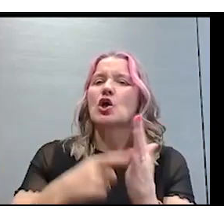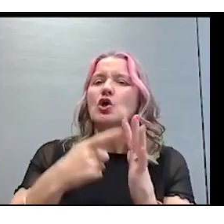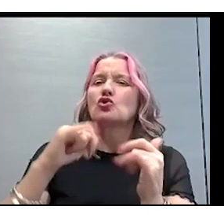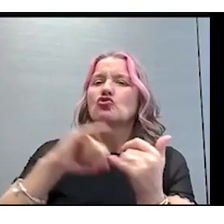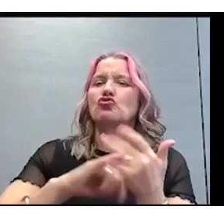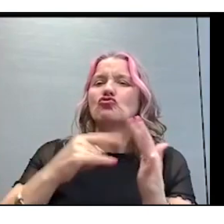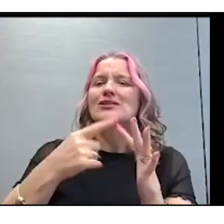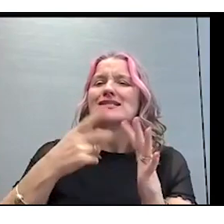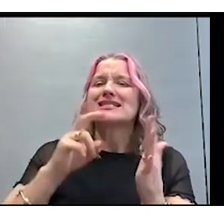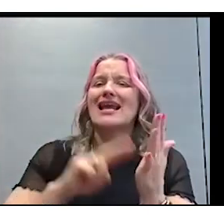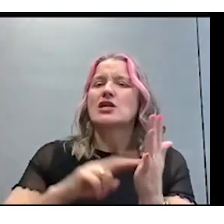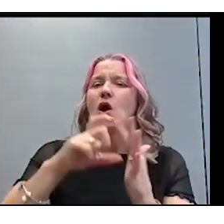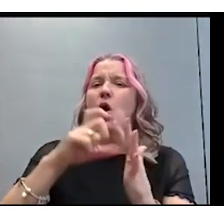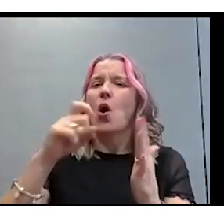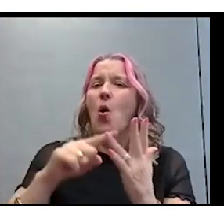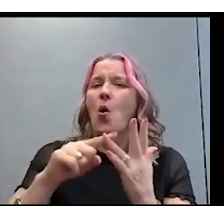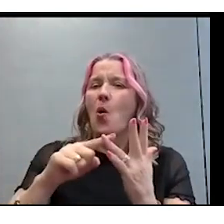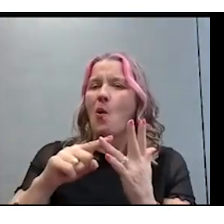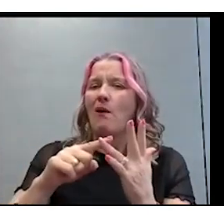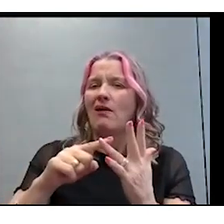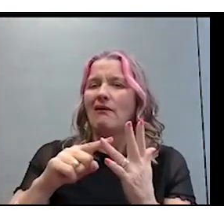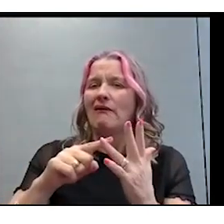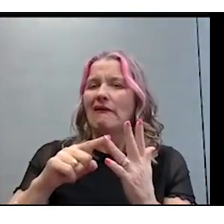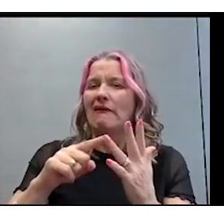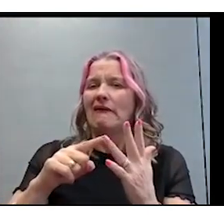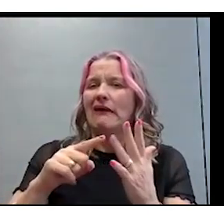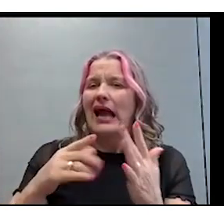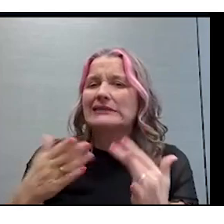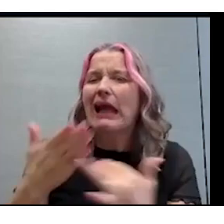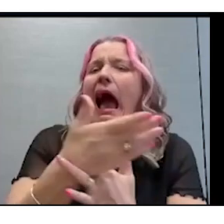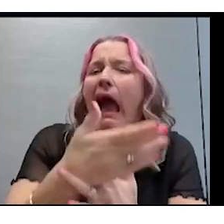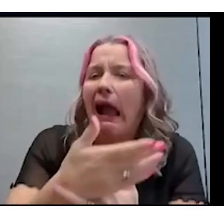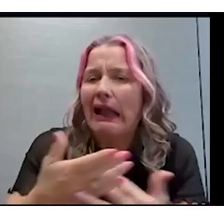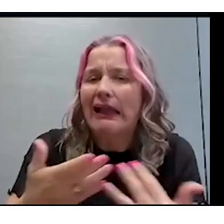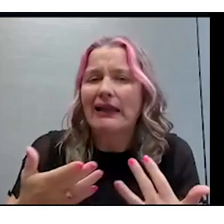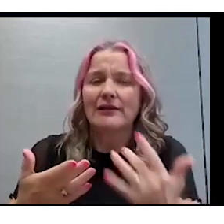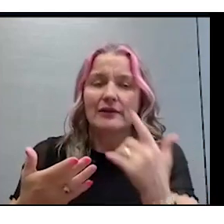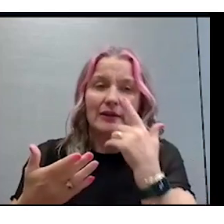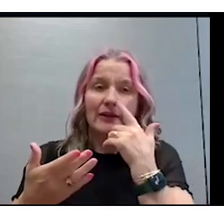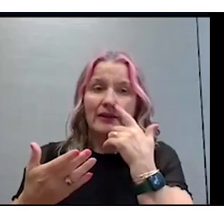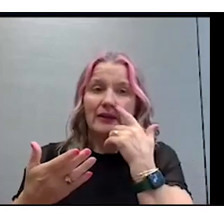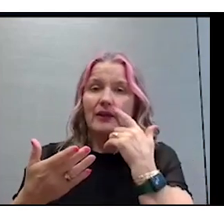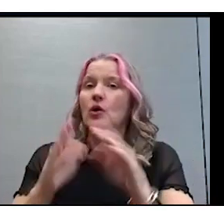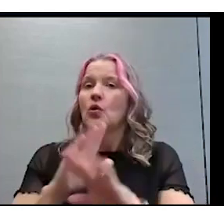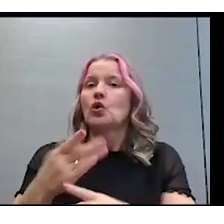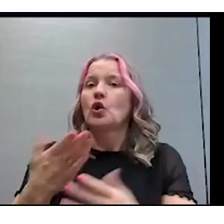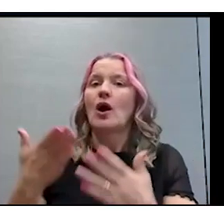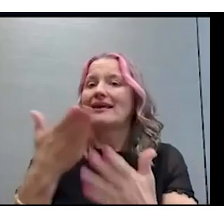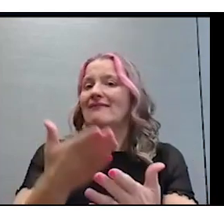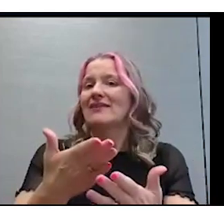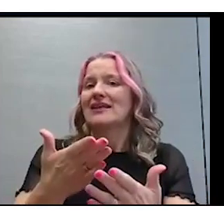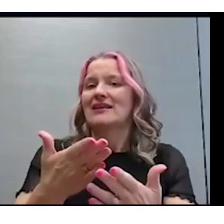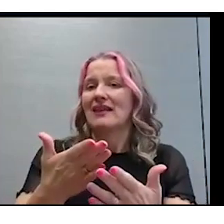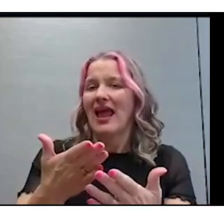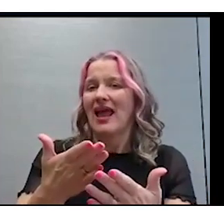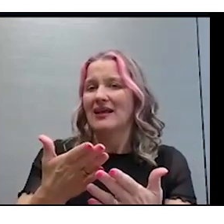a direct instruction of to do of doing something because it might decline to do it, but you're